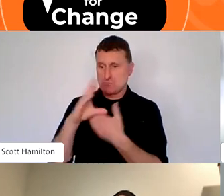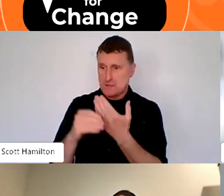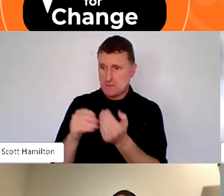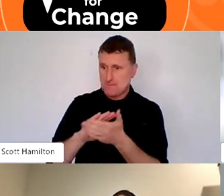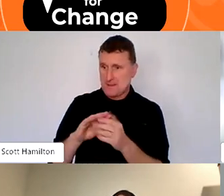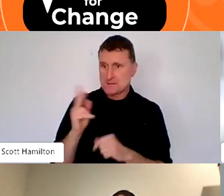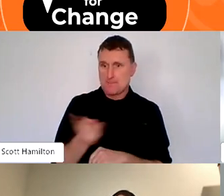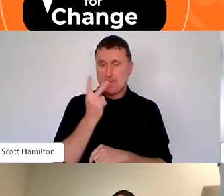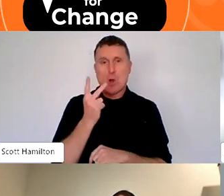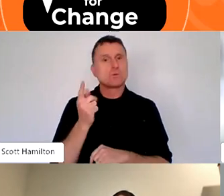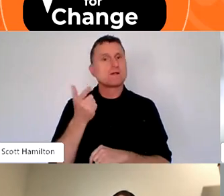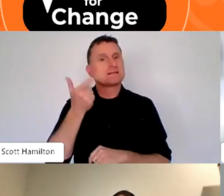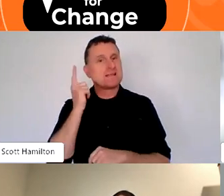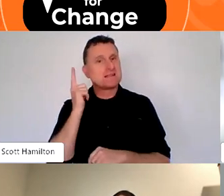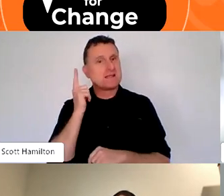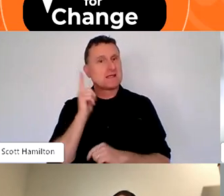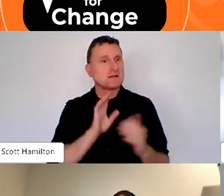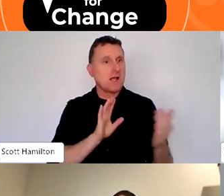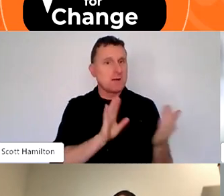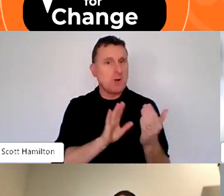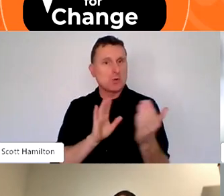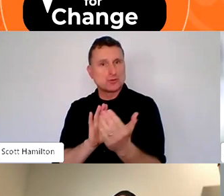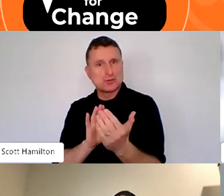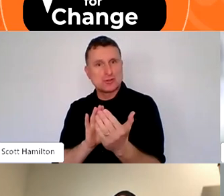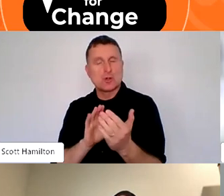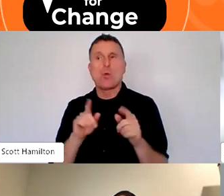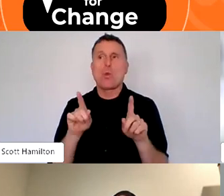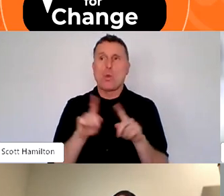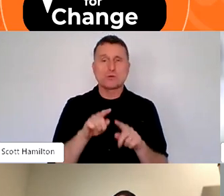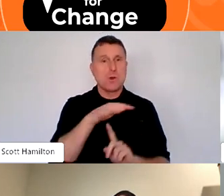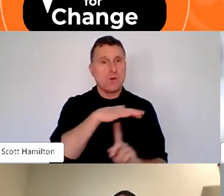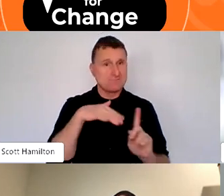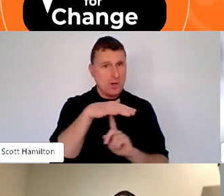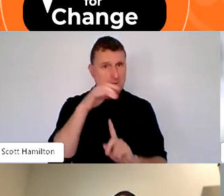approaches and the environment, and recognising what barriers there